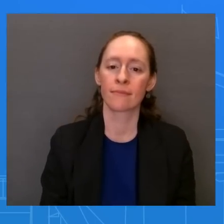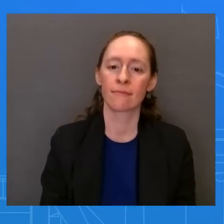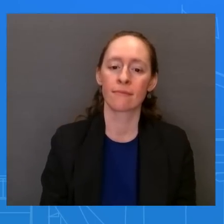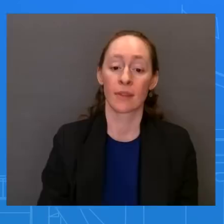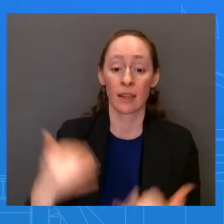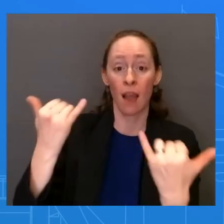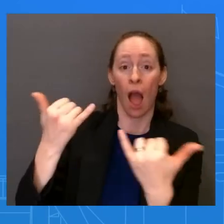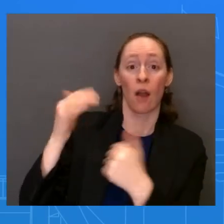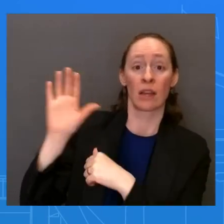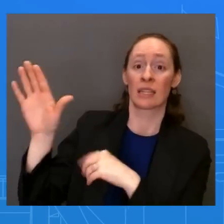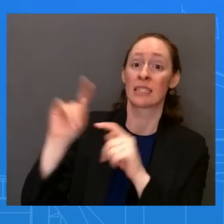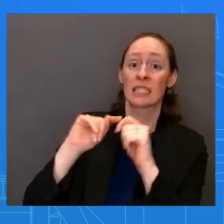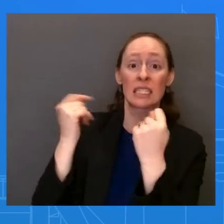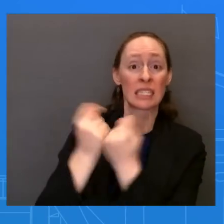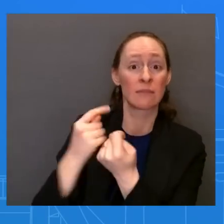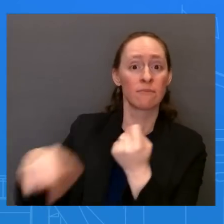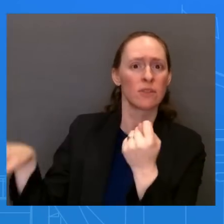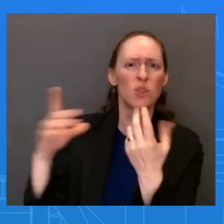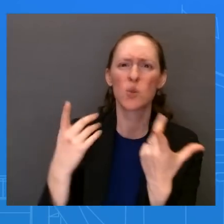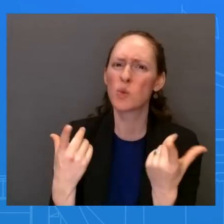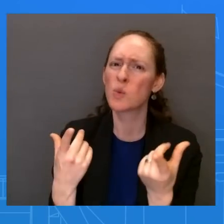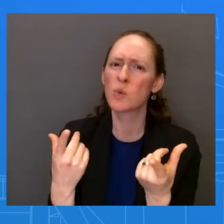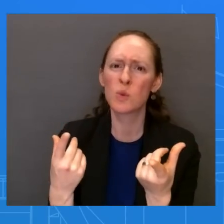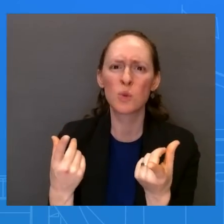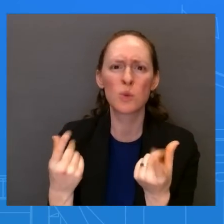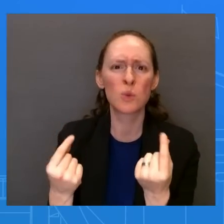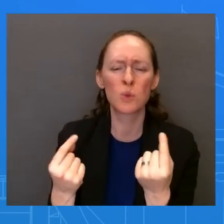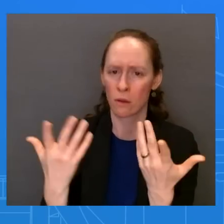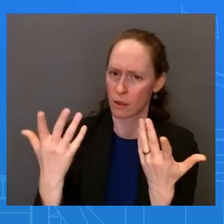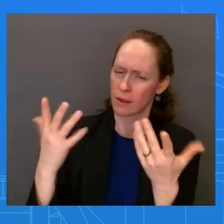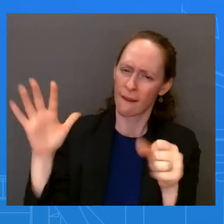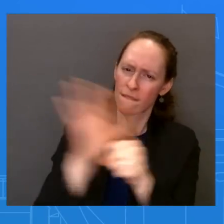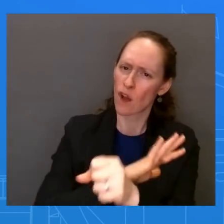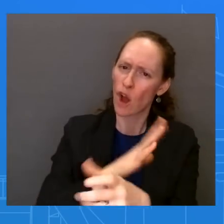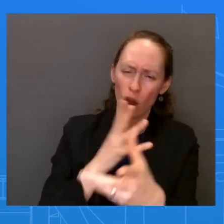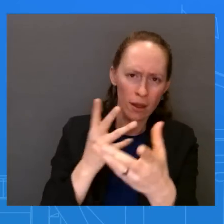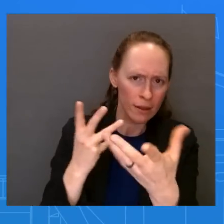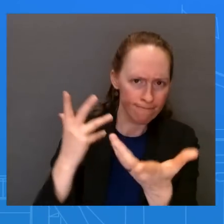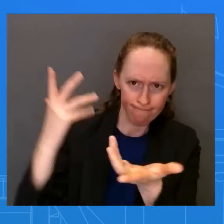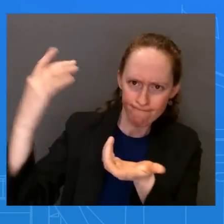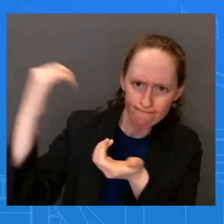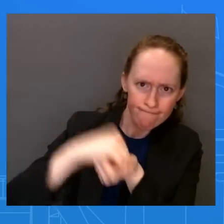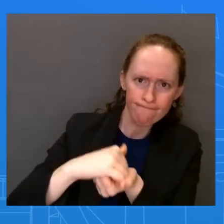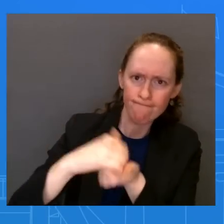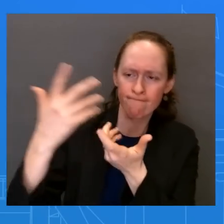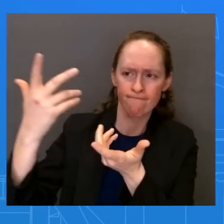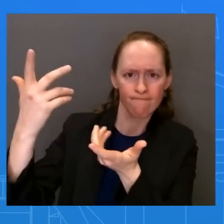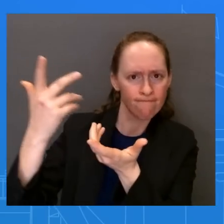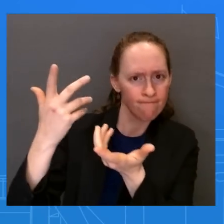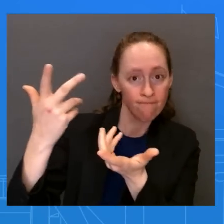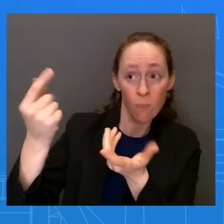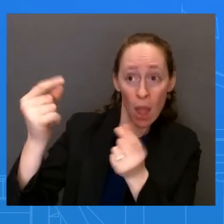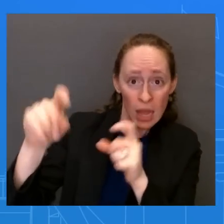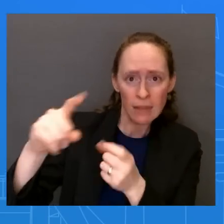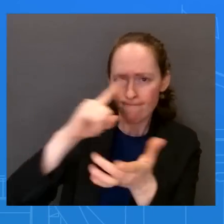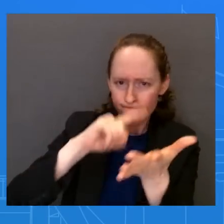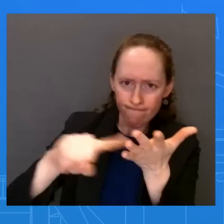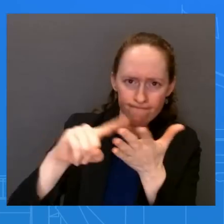with the legal -- this ongoing legal process. Anything specific dealing with this -- dealing with this -- with this issue,